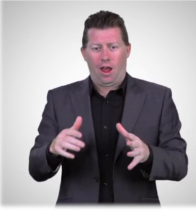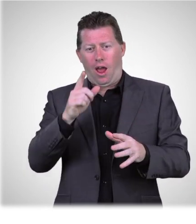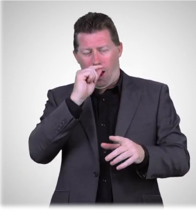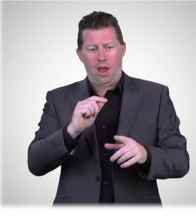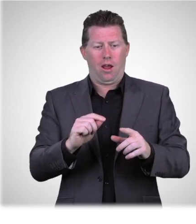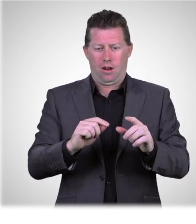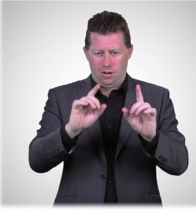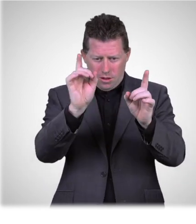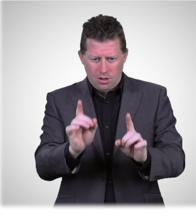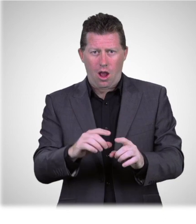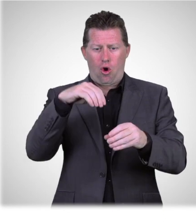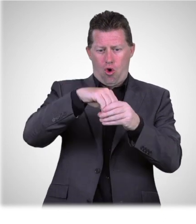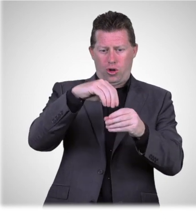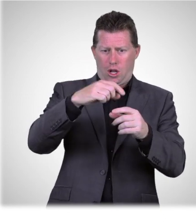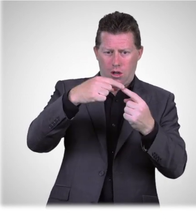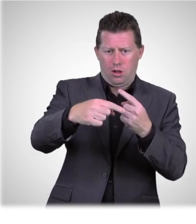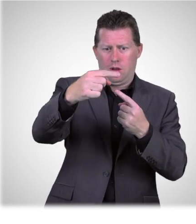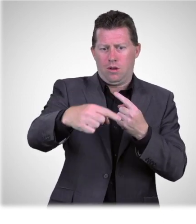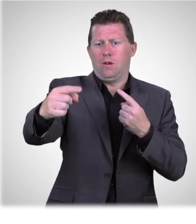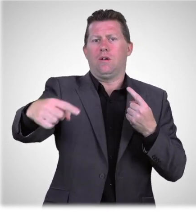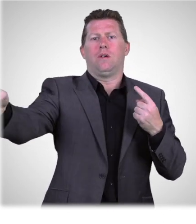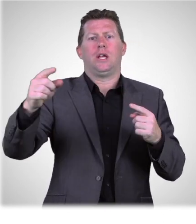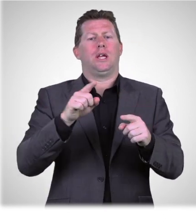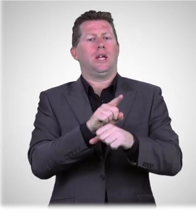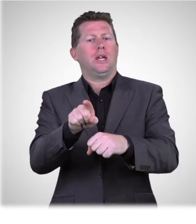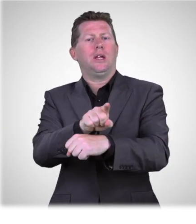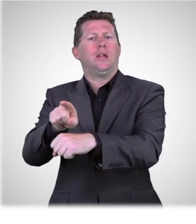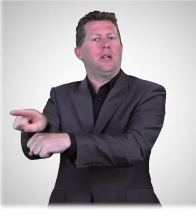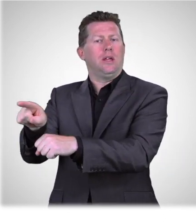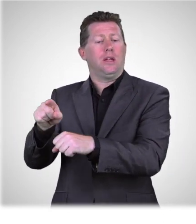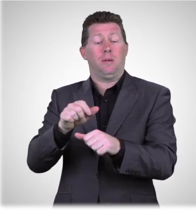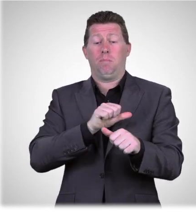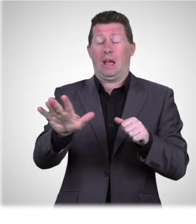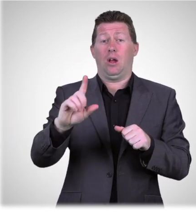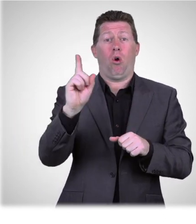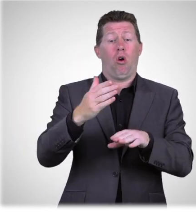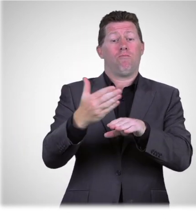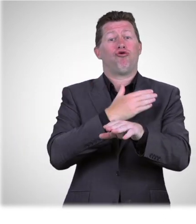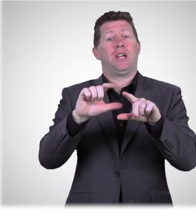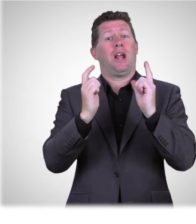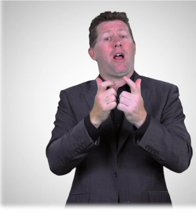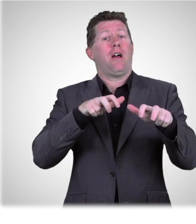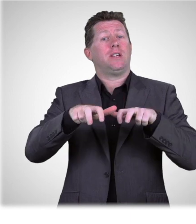for the week or topic. I recommend starting with a set of pre-class activities. Strategically